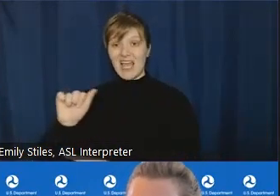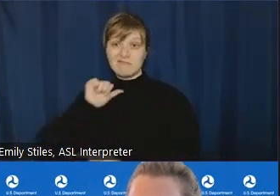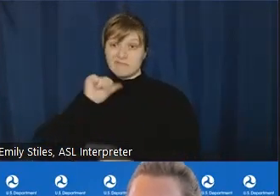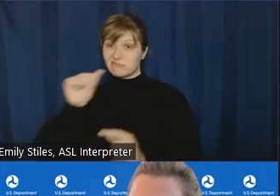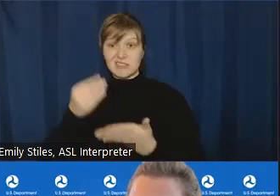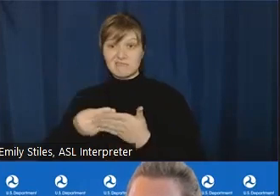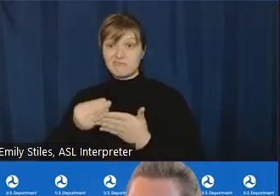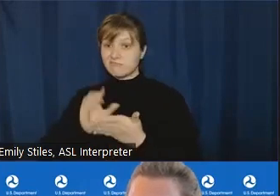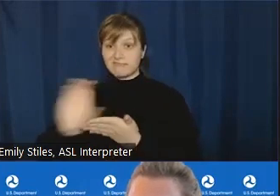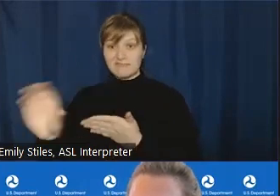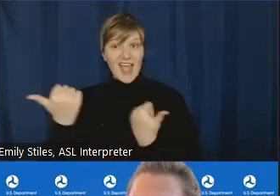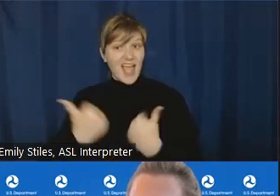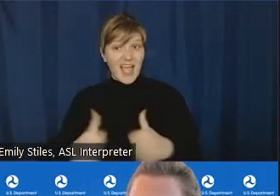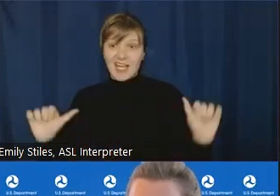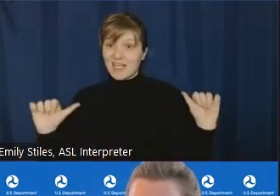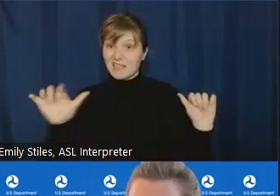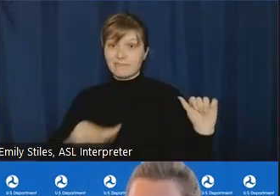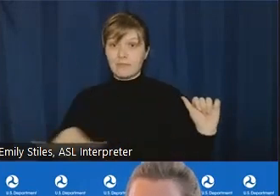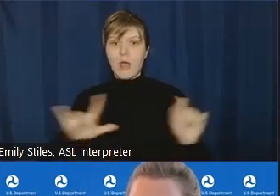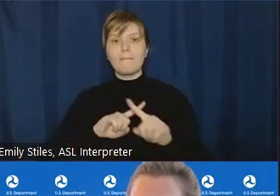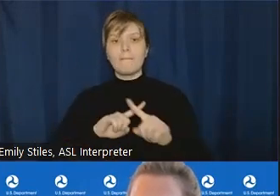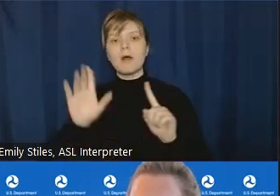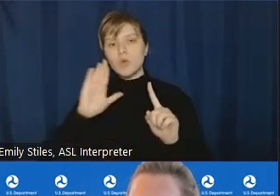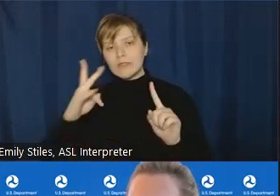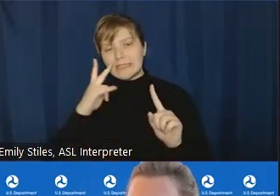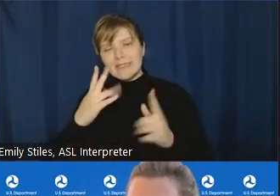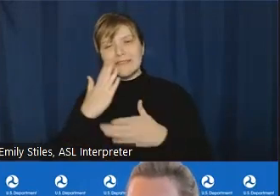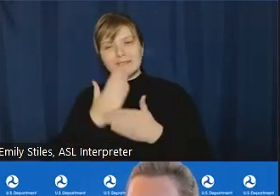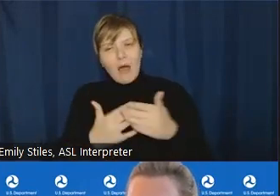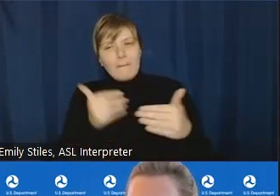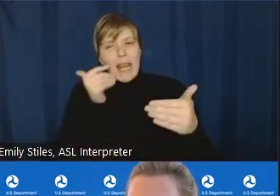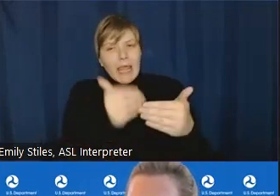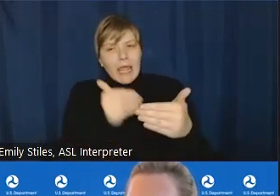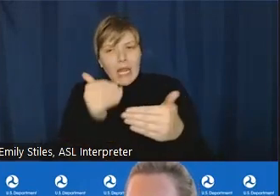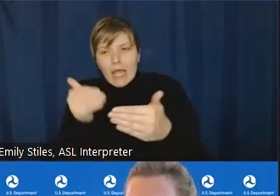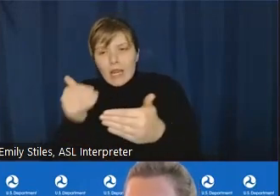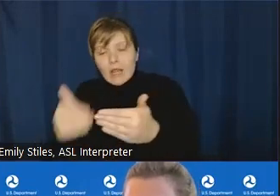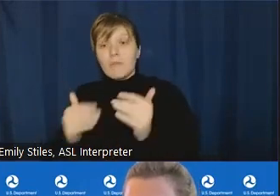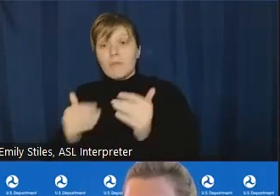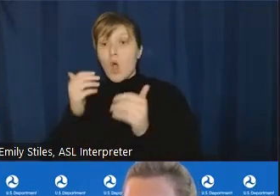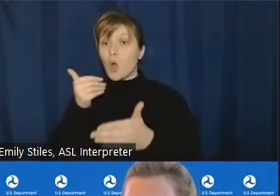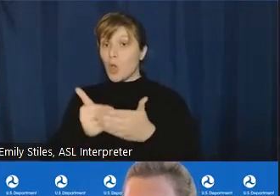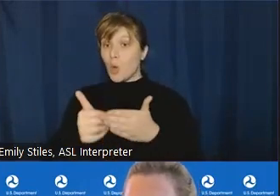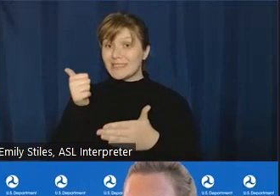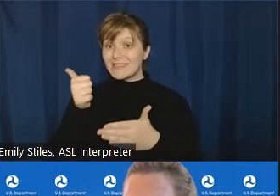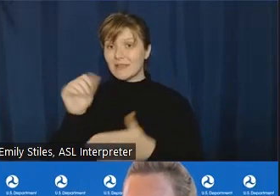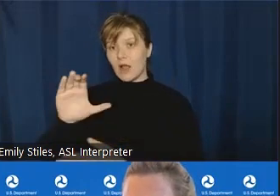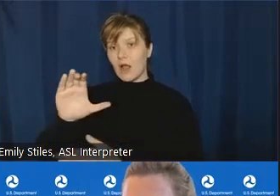we can see there’s dots around it. Looking here, the closest dot is in Clarksburg. If you click